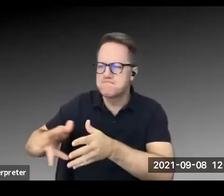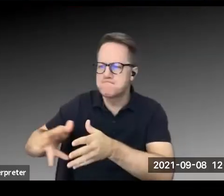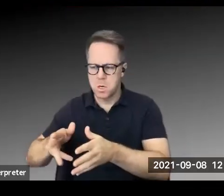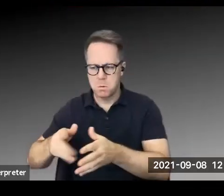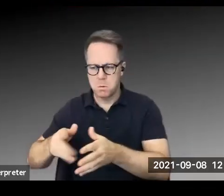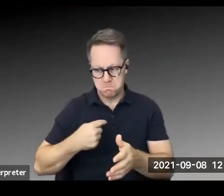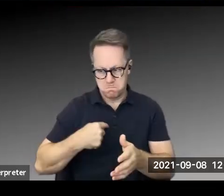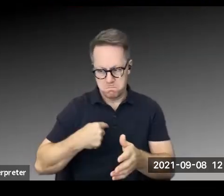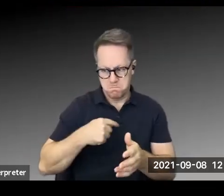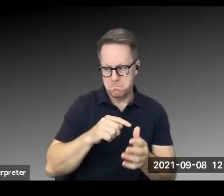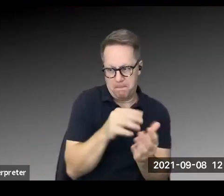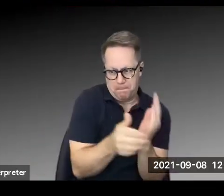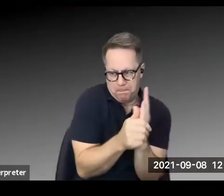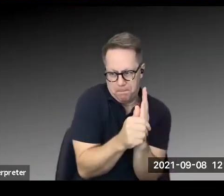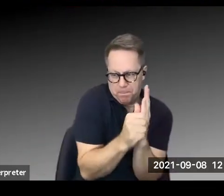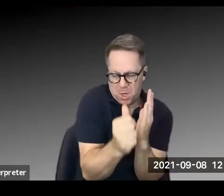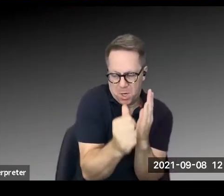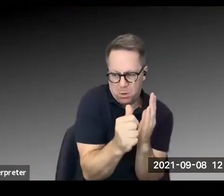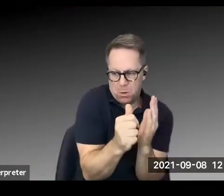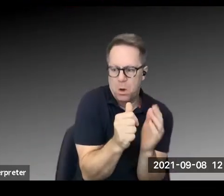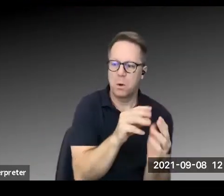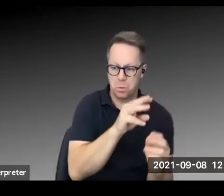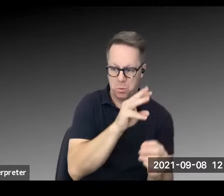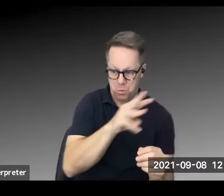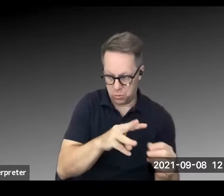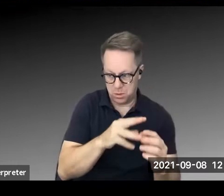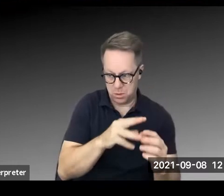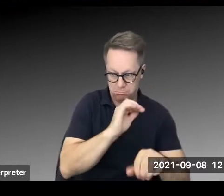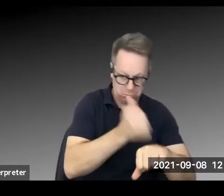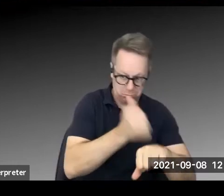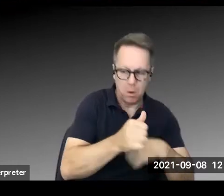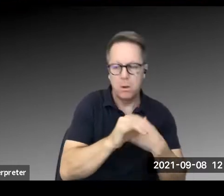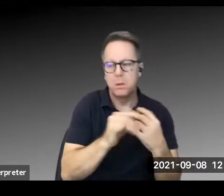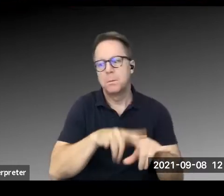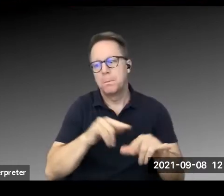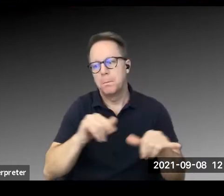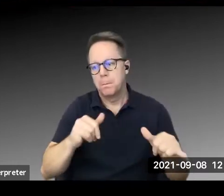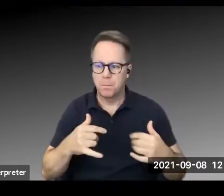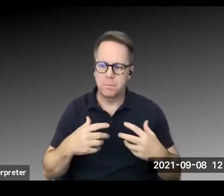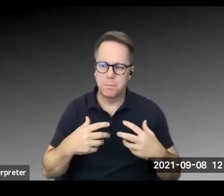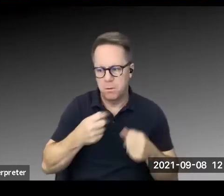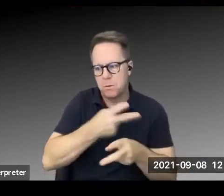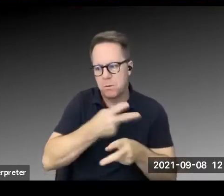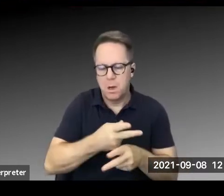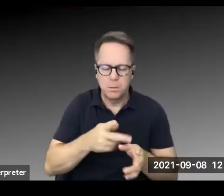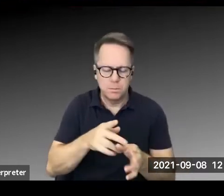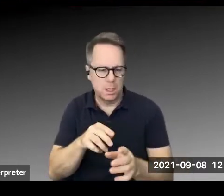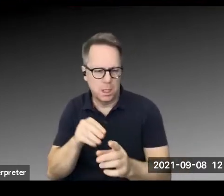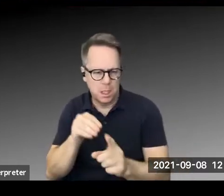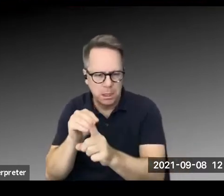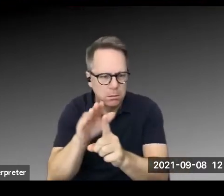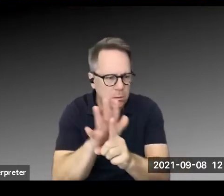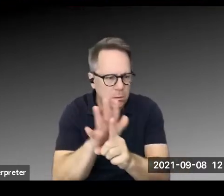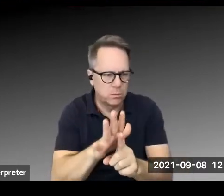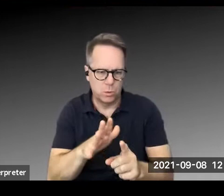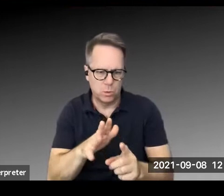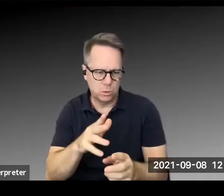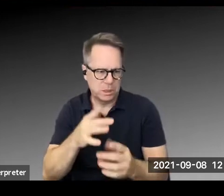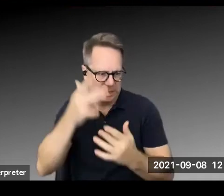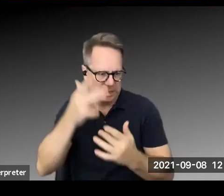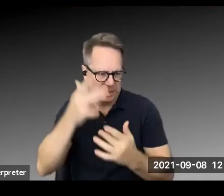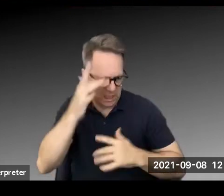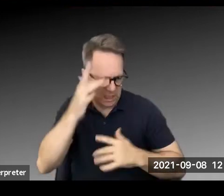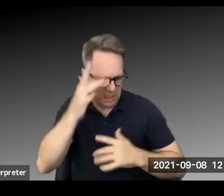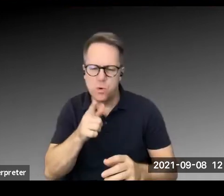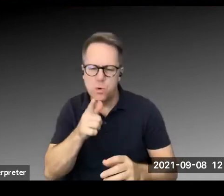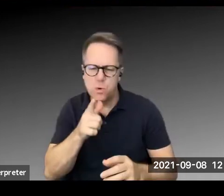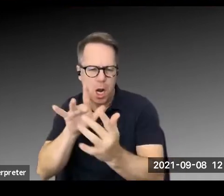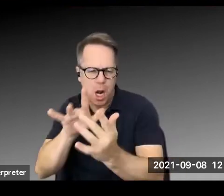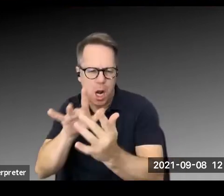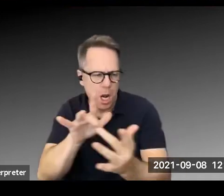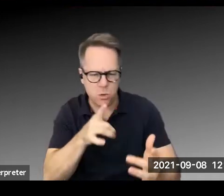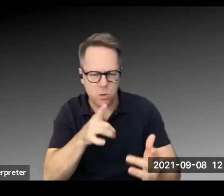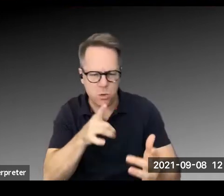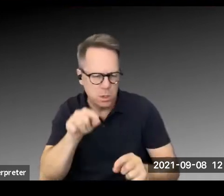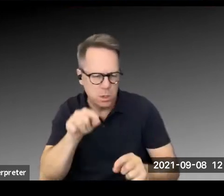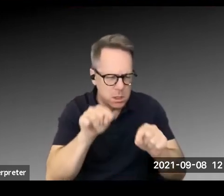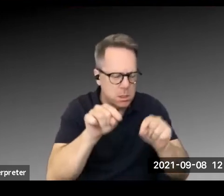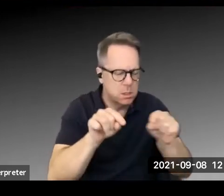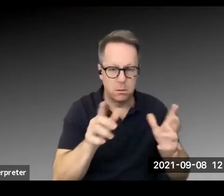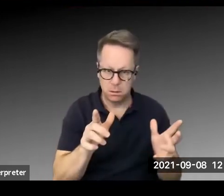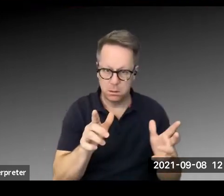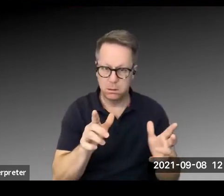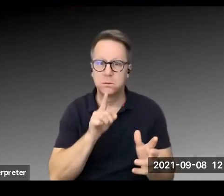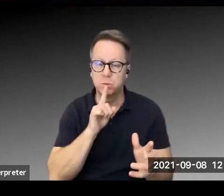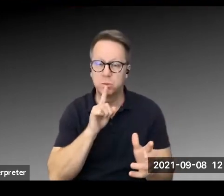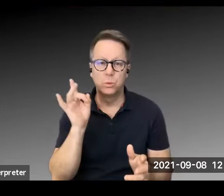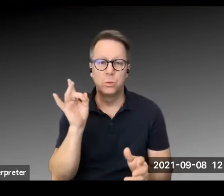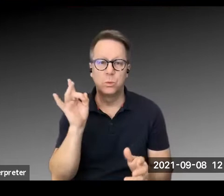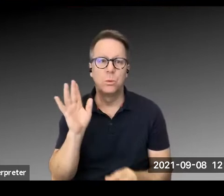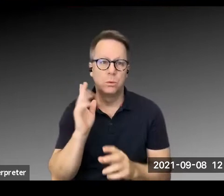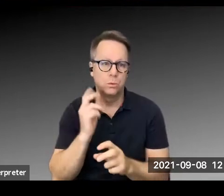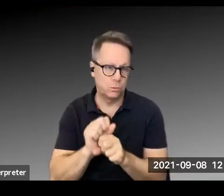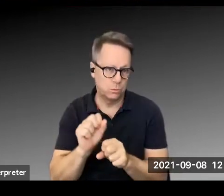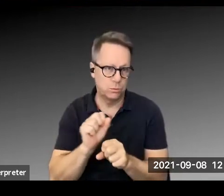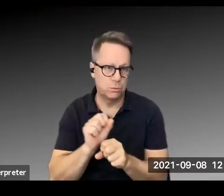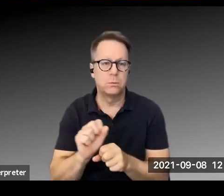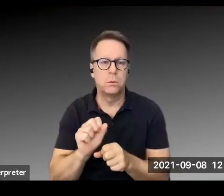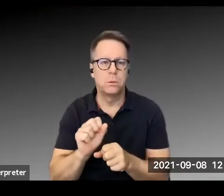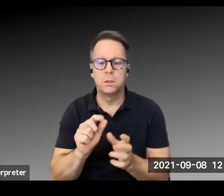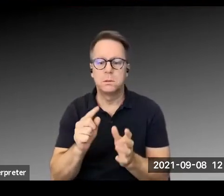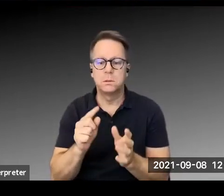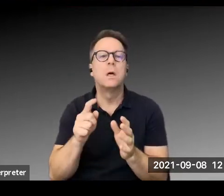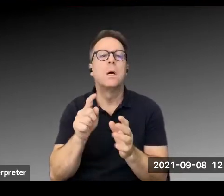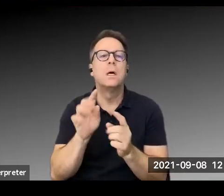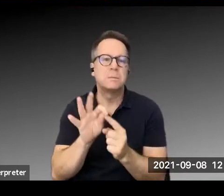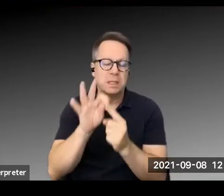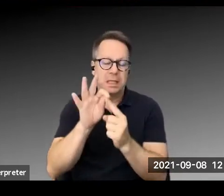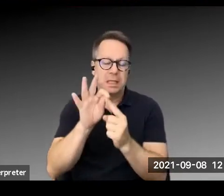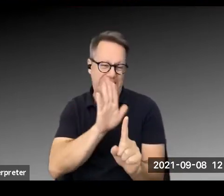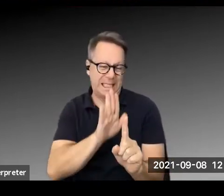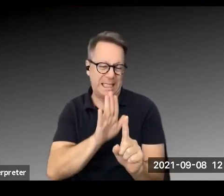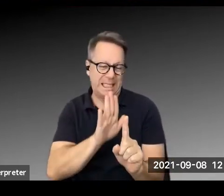of a health professional, to be able to talk with a person who's been exposed to a contagious disease and find out who they've been in contact with recently, as you can imagine that duplicate work particularly of someone who's been exposed is is afraid.